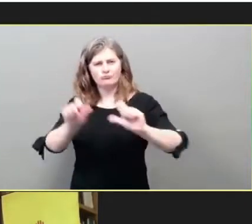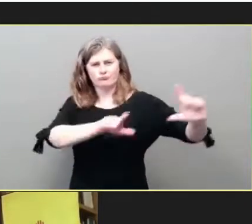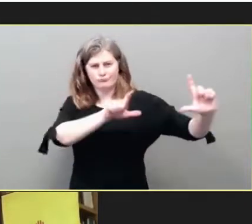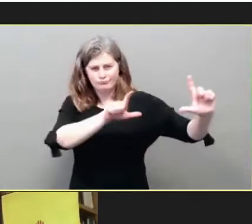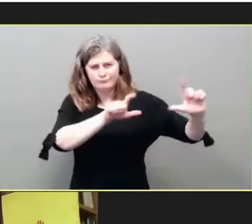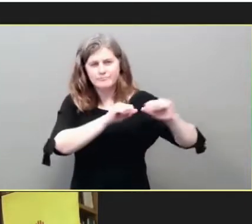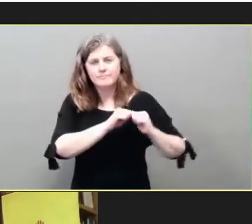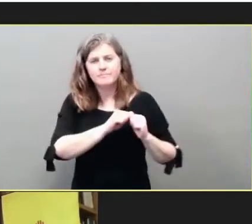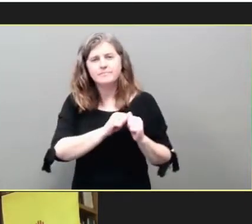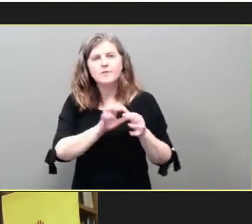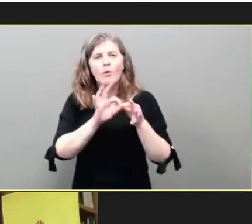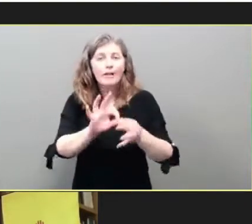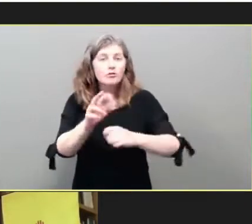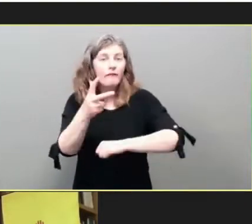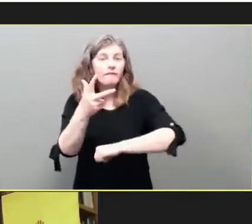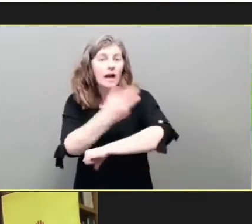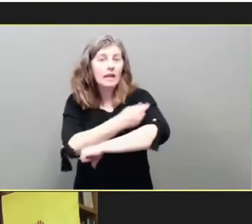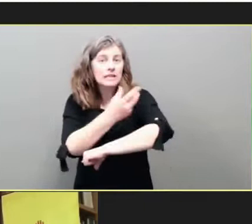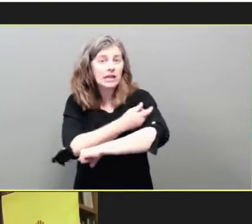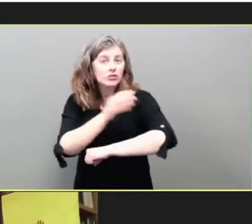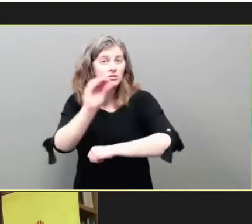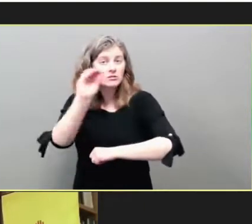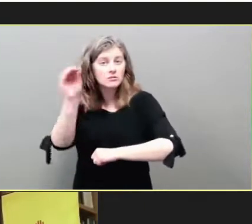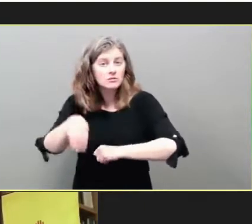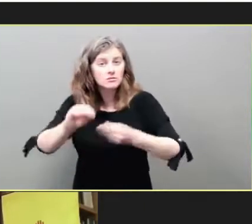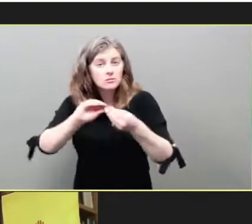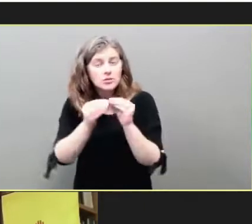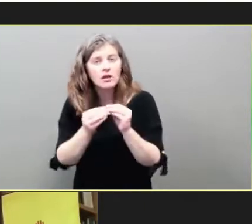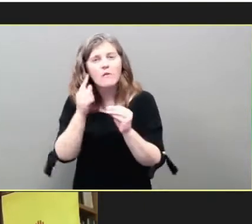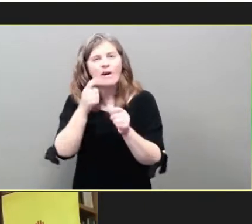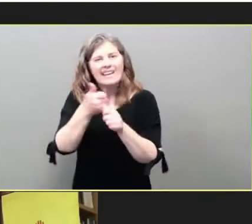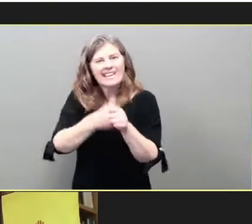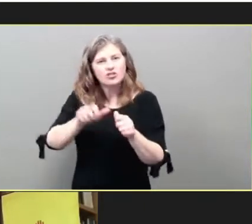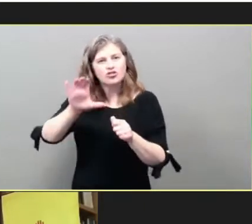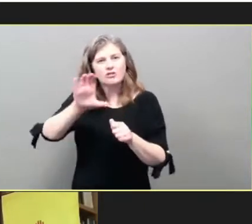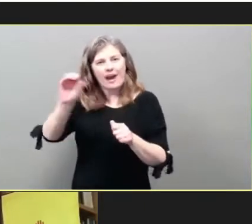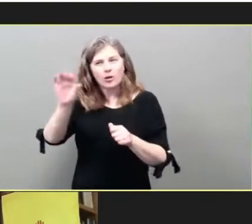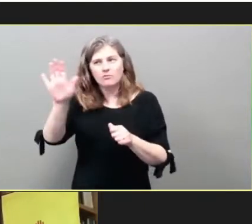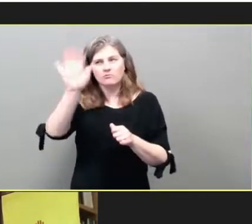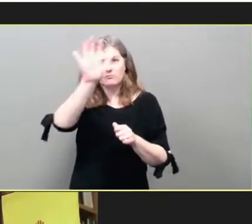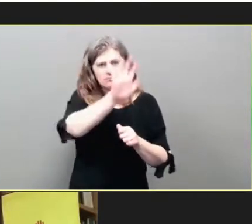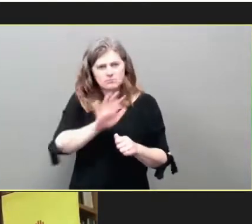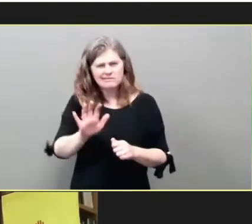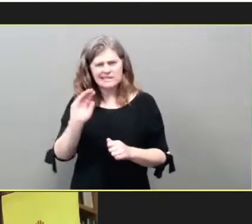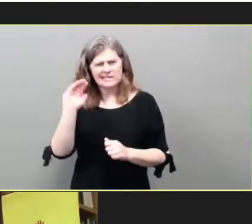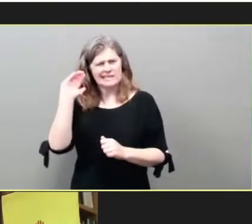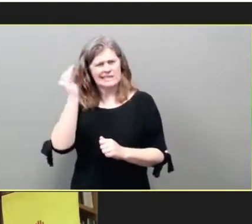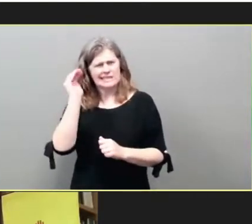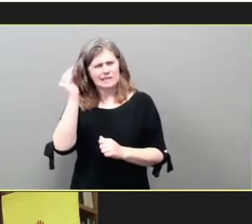vaccination rates for county by county. It looks like, you know, some of the